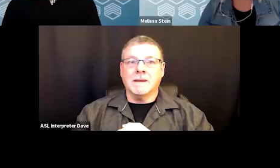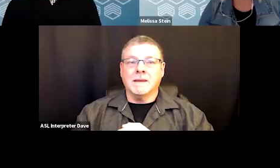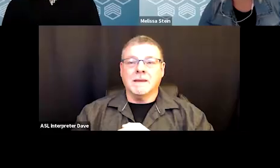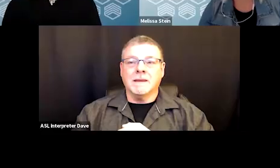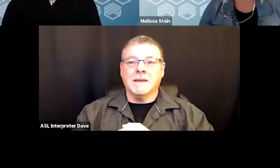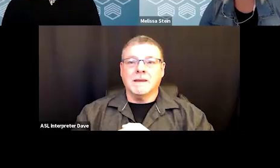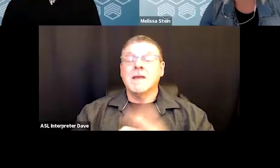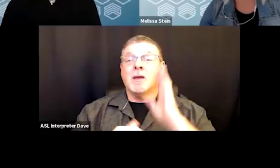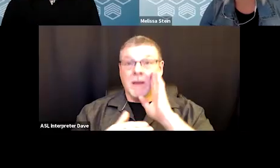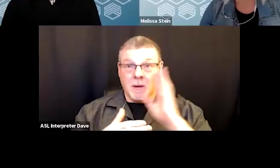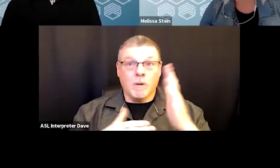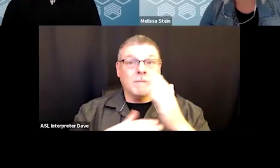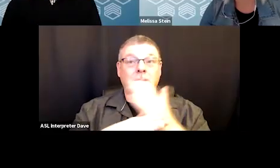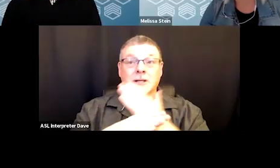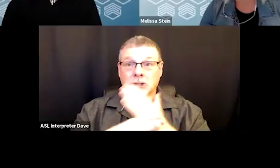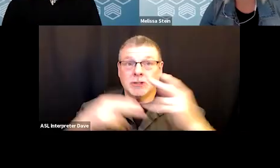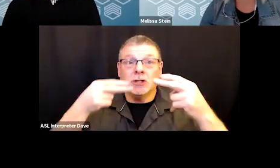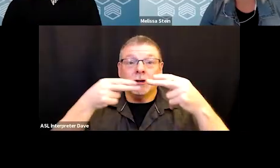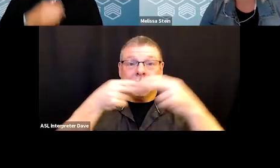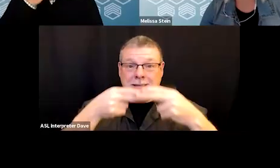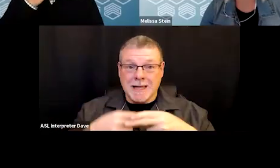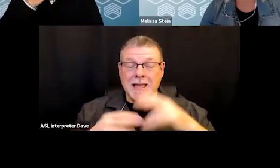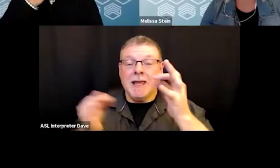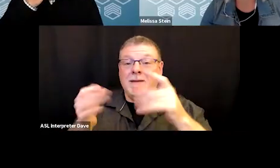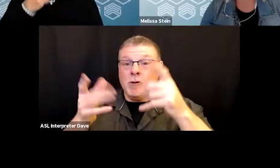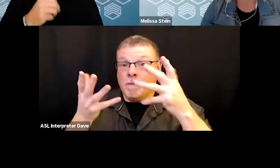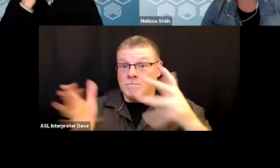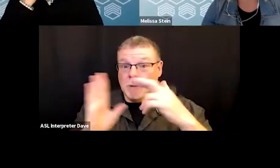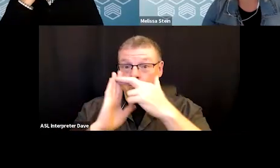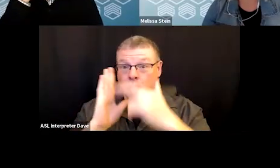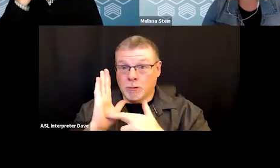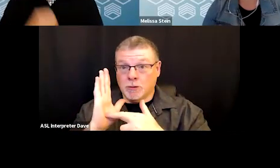We will be sharing the slides, so if you registered for this webinar,